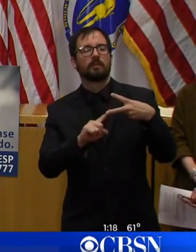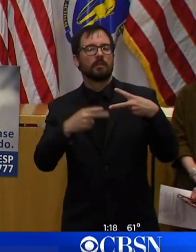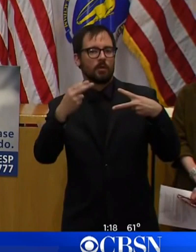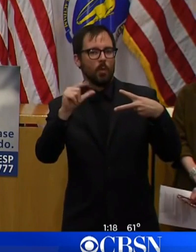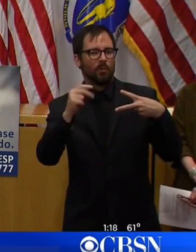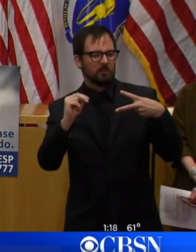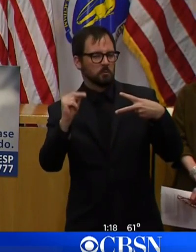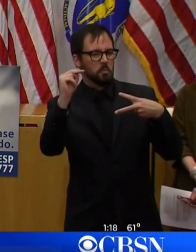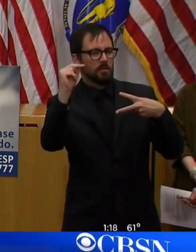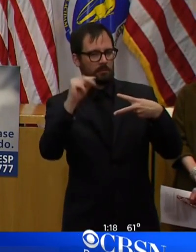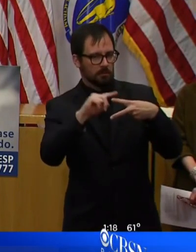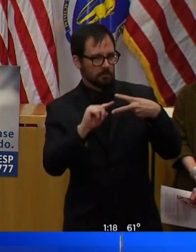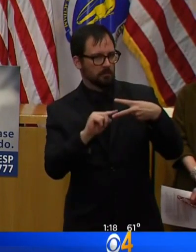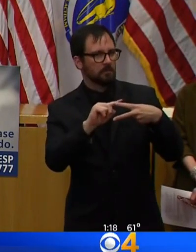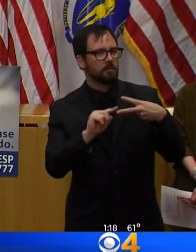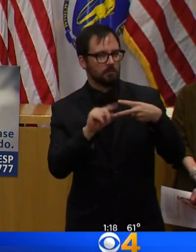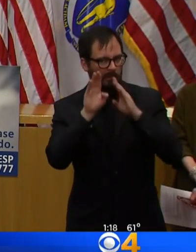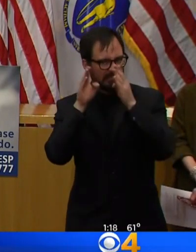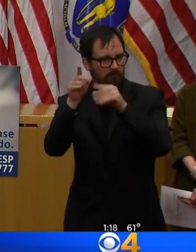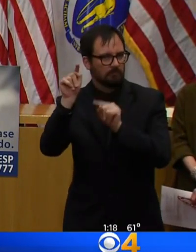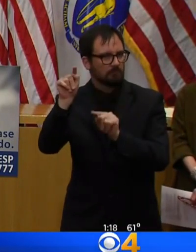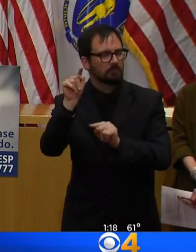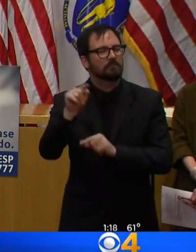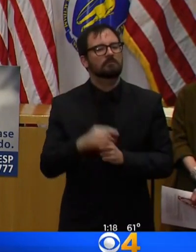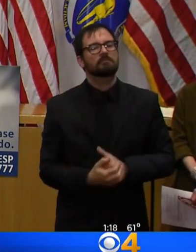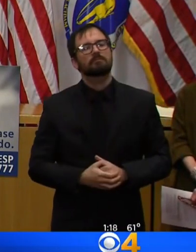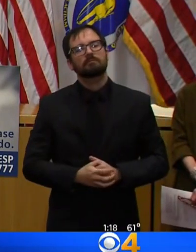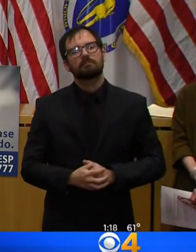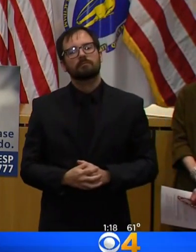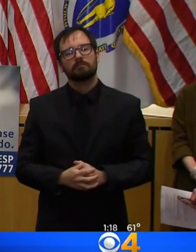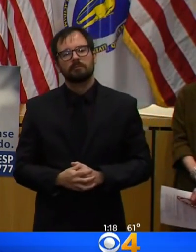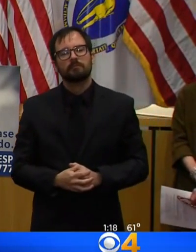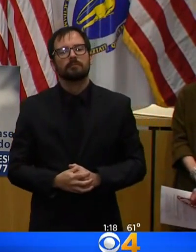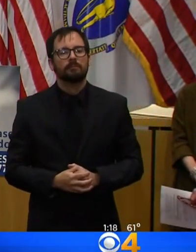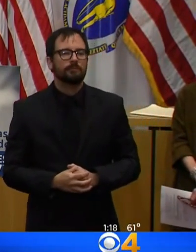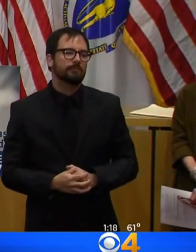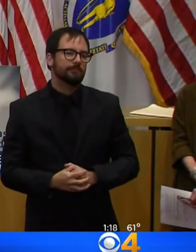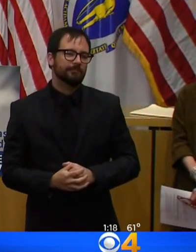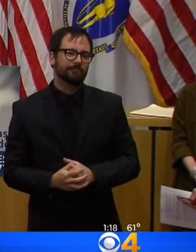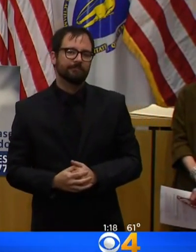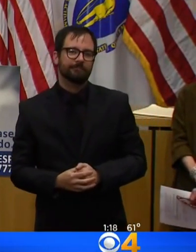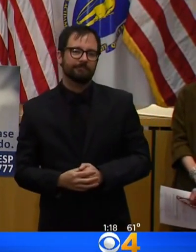SERVICES GROUP HOMES INCLUDING THE HOGAN. SINCE WE LAUNCHED THIS INITIATIVE MARCH 31 MORE THAN 3700 ON-SITE TESTS HAVE BEEN